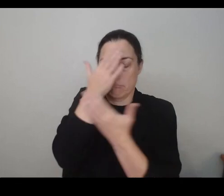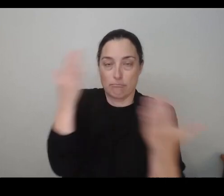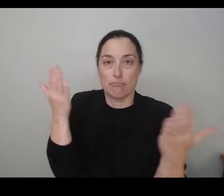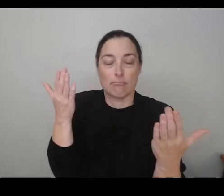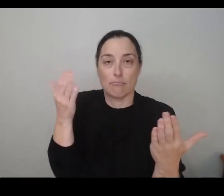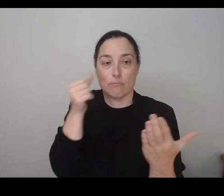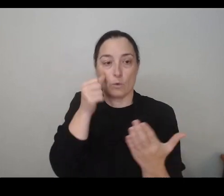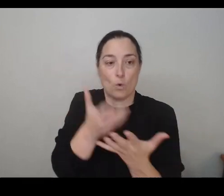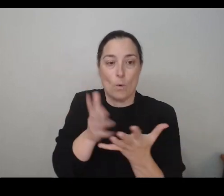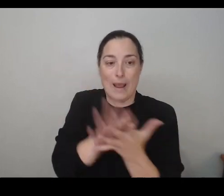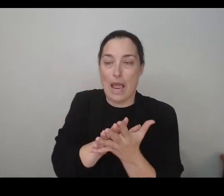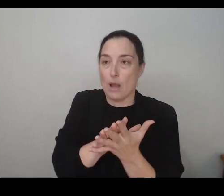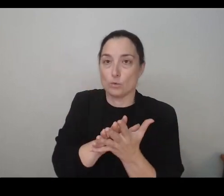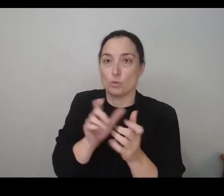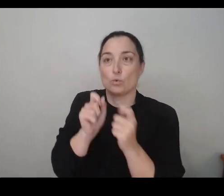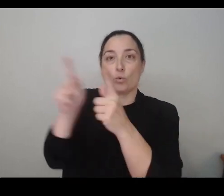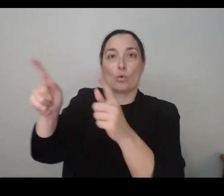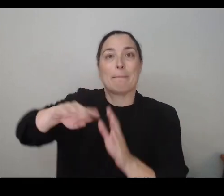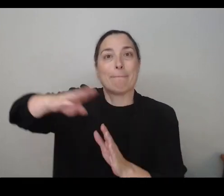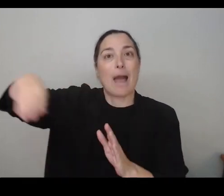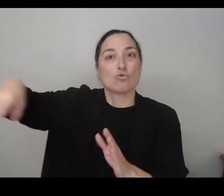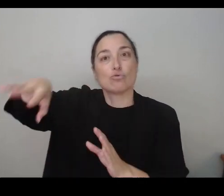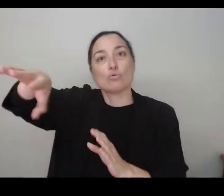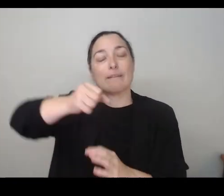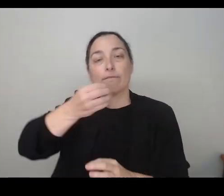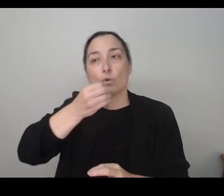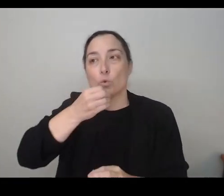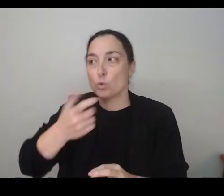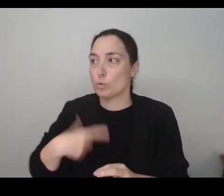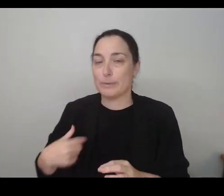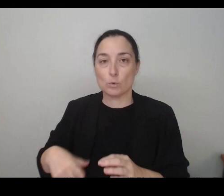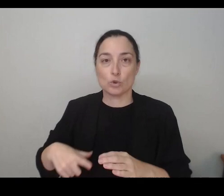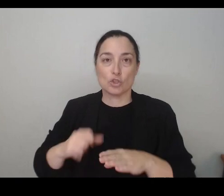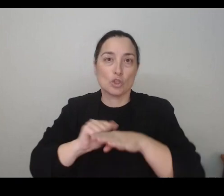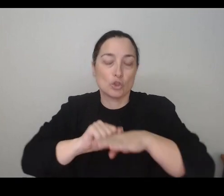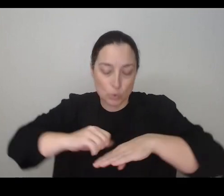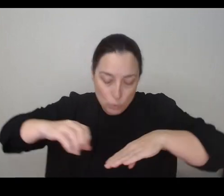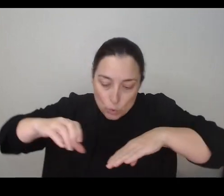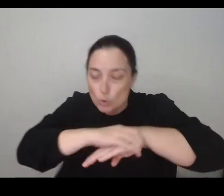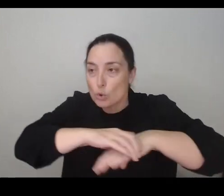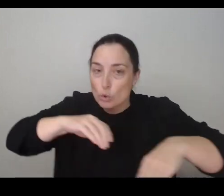how to walk without shoes, and he was fighting against the Catholic school.